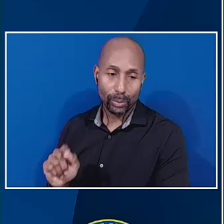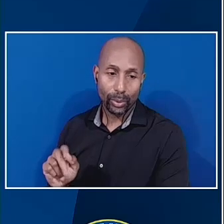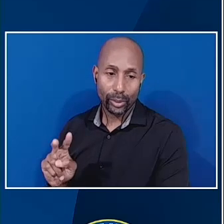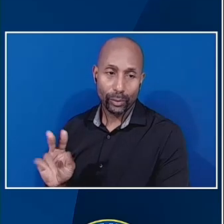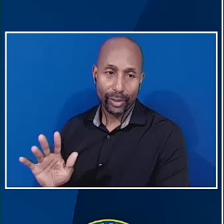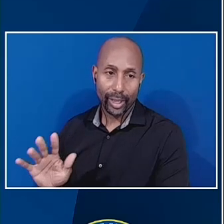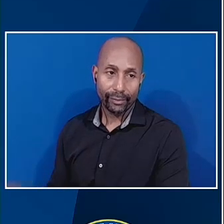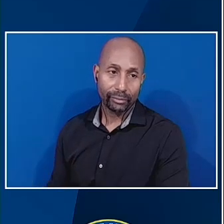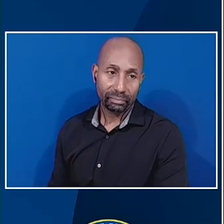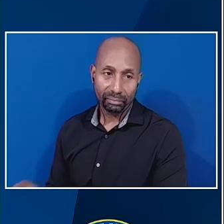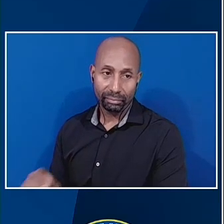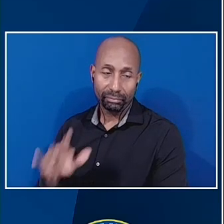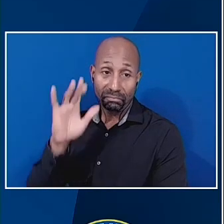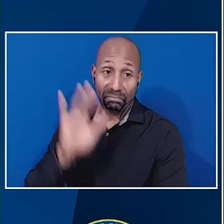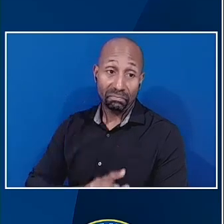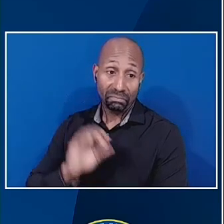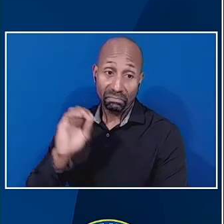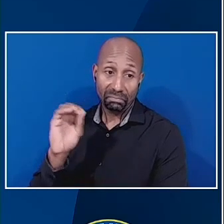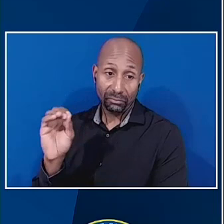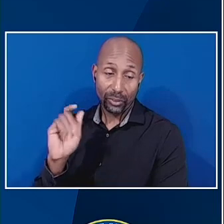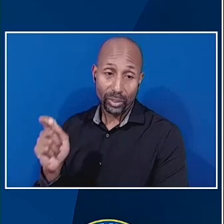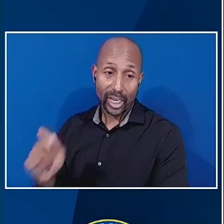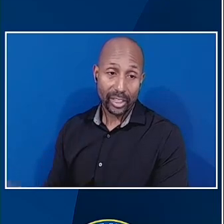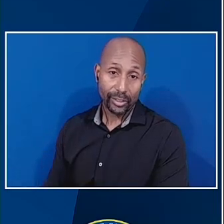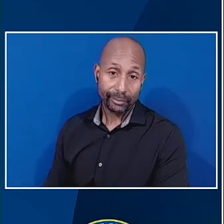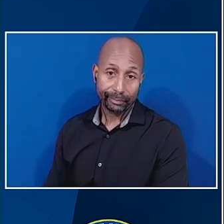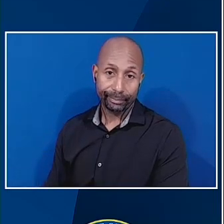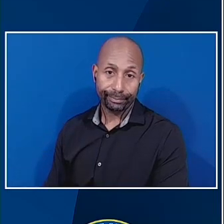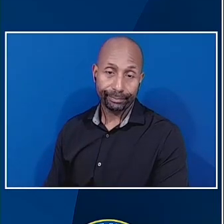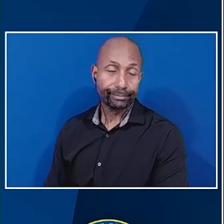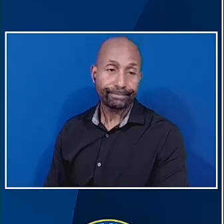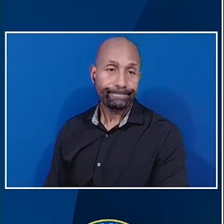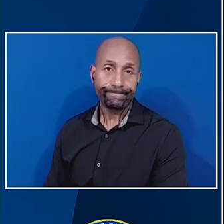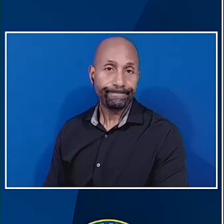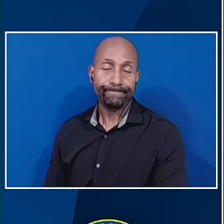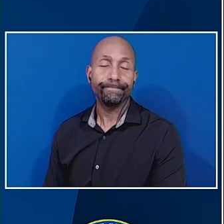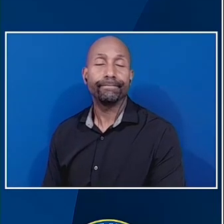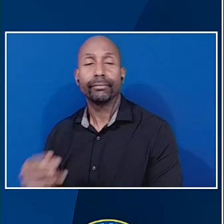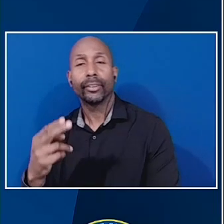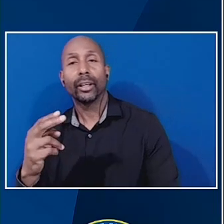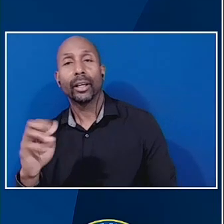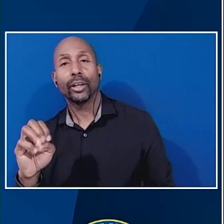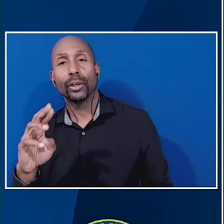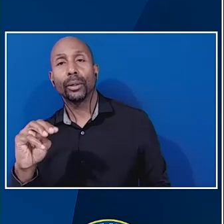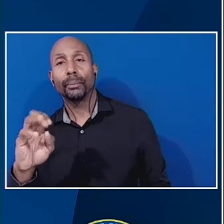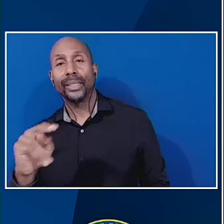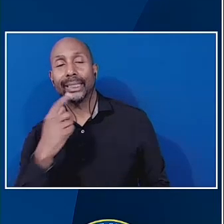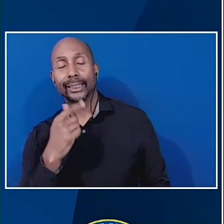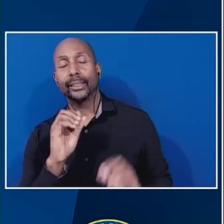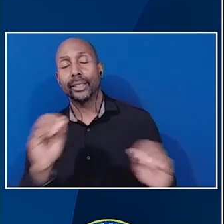seeing any changes in there. Yeah. Nothing there. Okay. Alright, so let's move to.